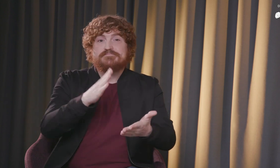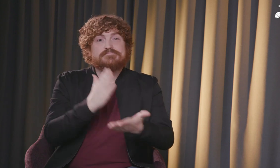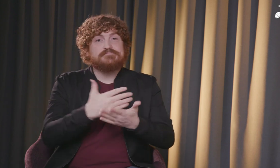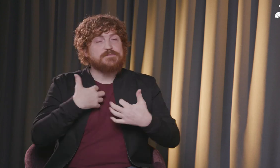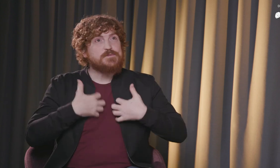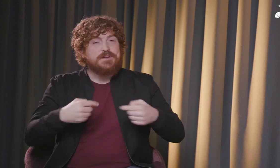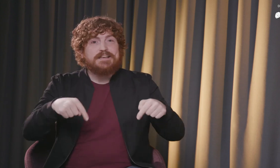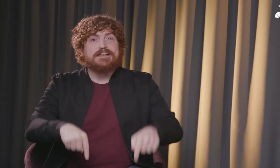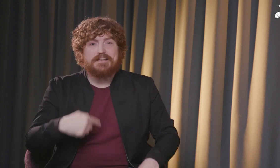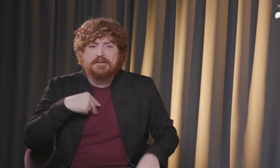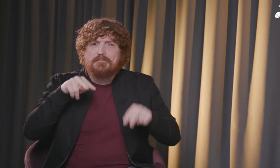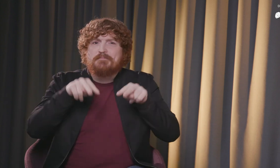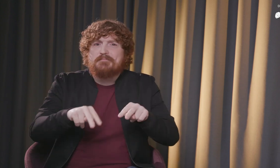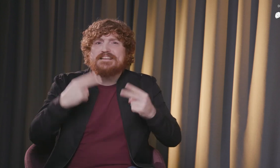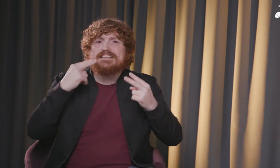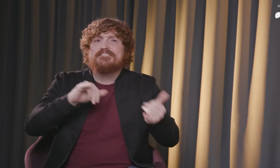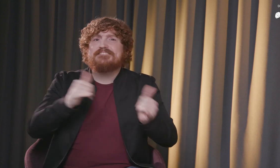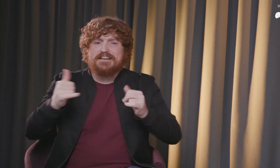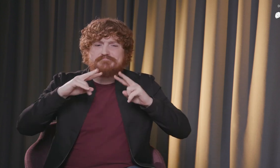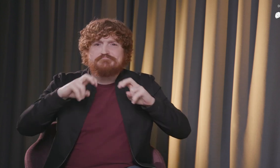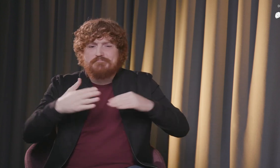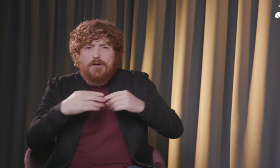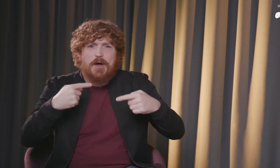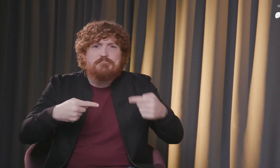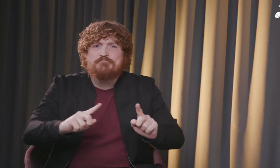I’m really excited to be here and look into Deaffest in more detail.